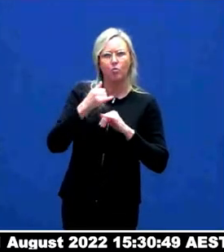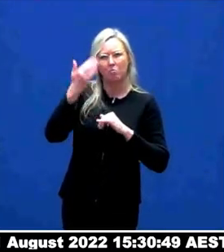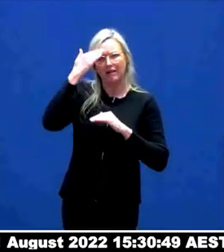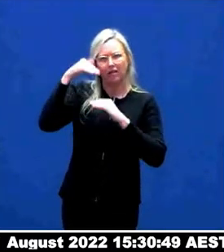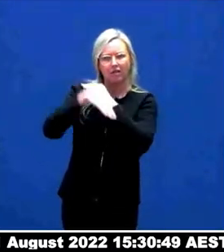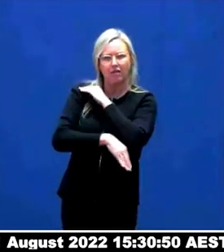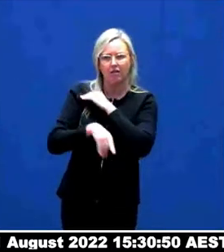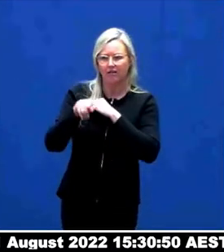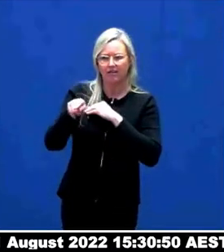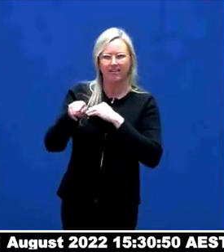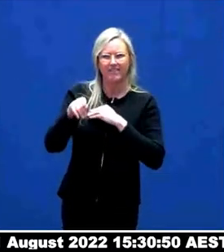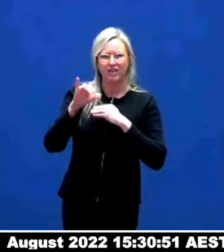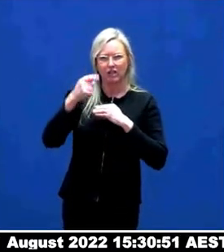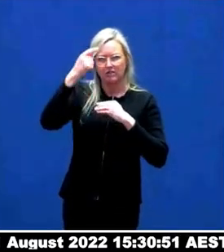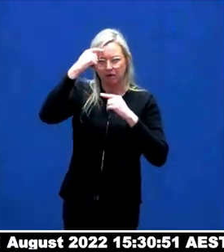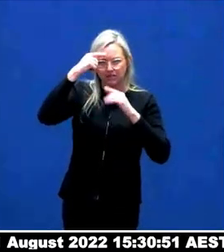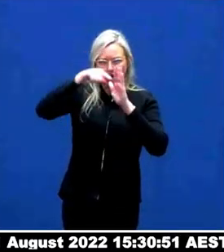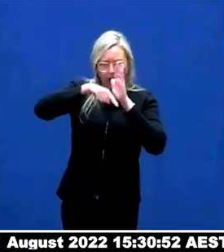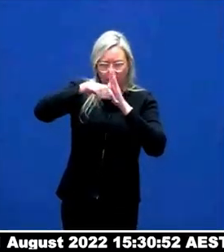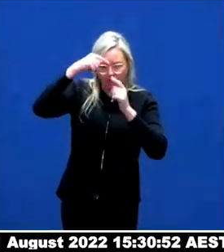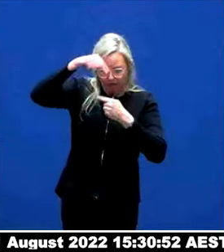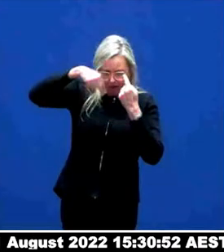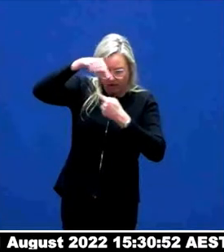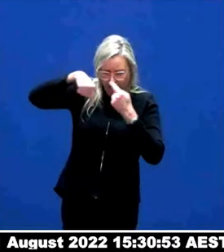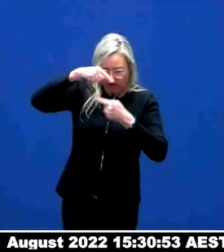Some of them just going in a mental cycle of their grievances and looking for those